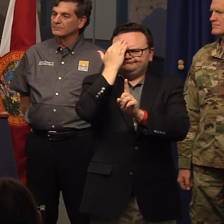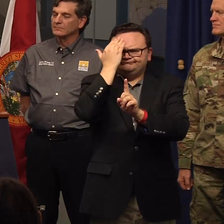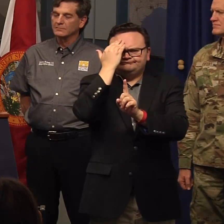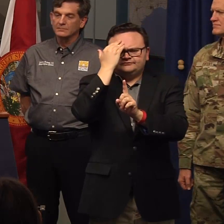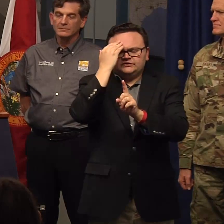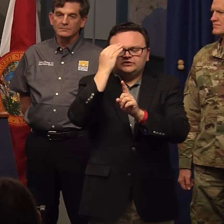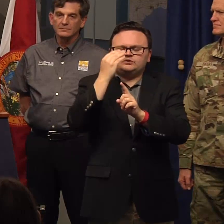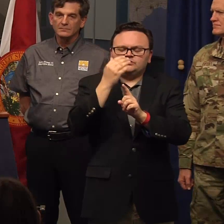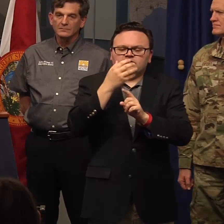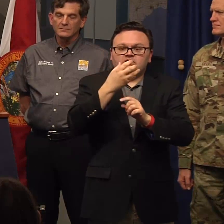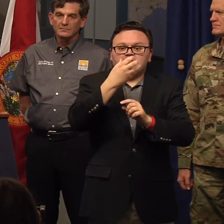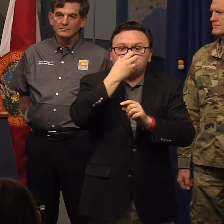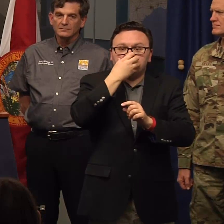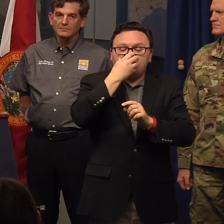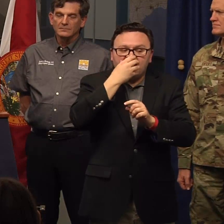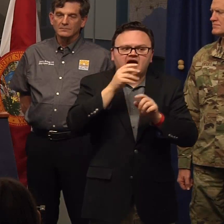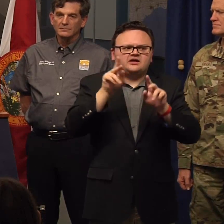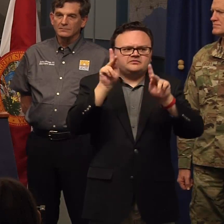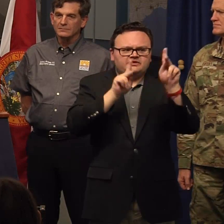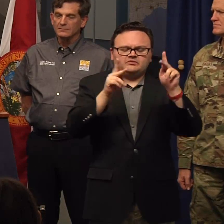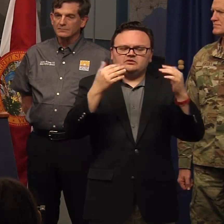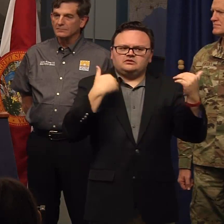SUPPLIES. I KNOW THAT DIRECTOR MOSCOWITZ